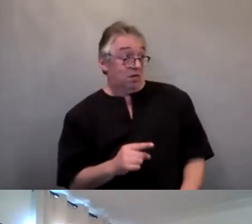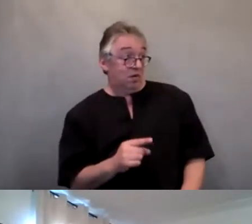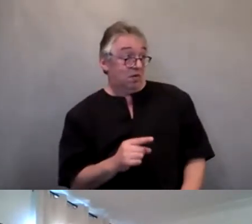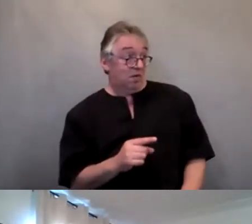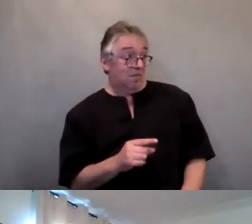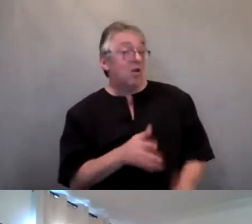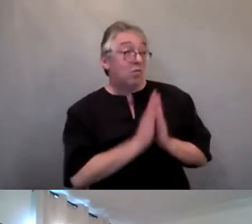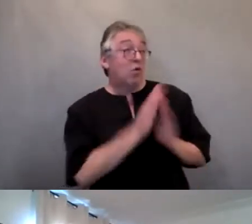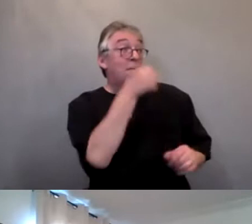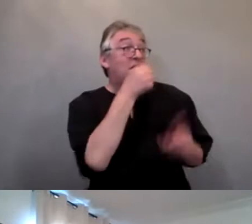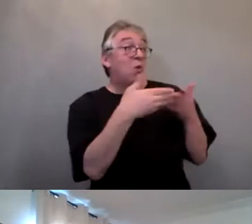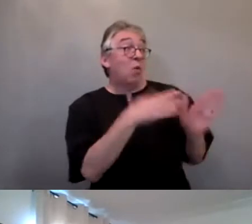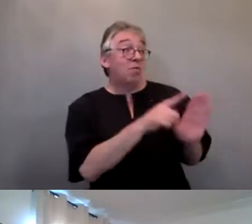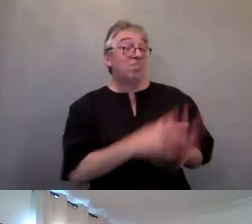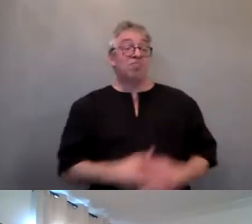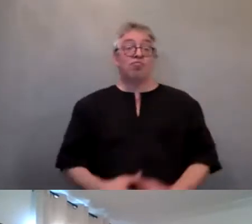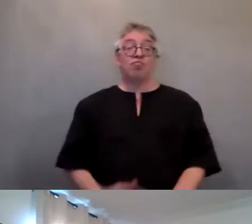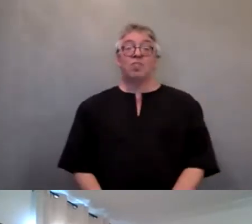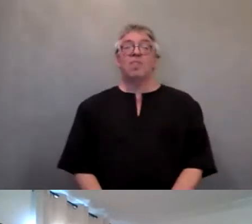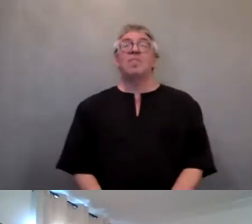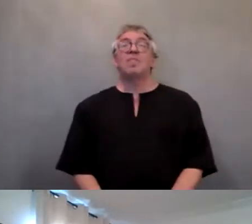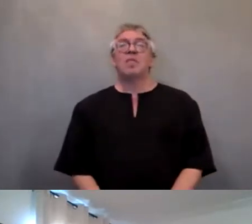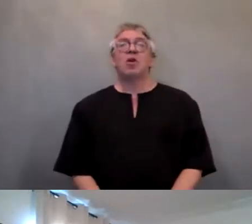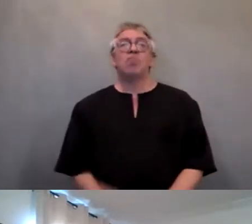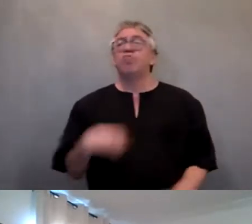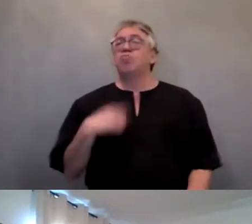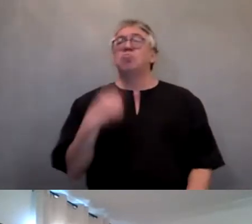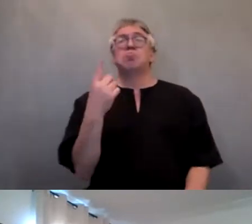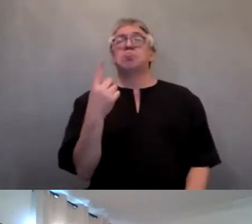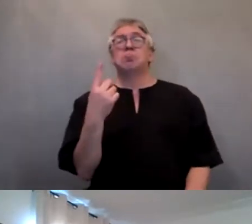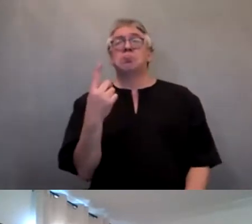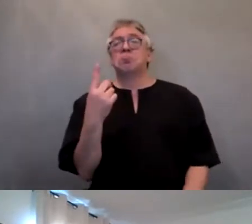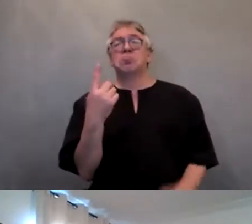. Do you want to say something, Lise?